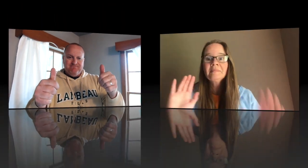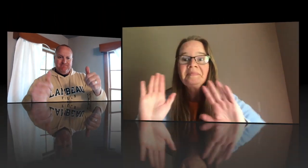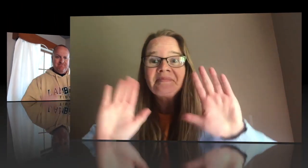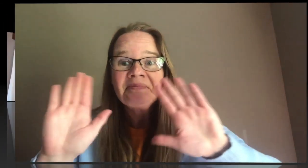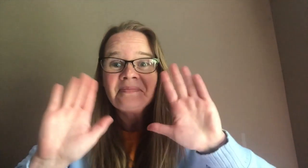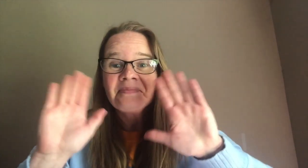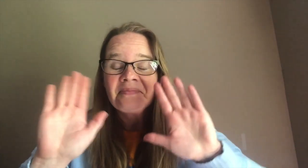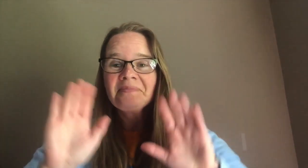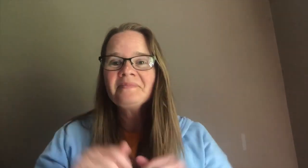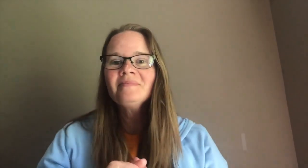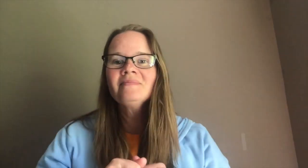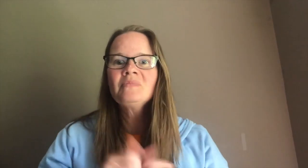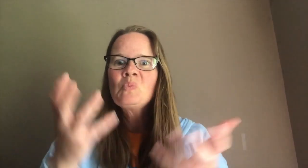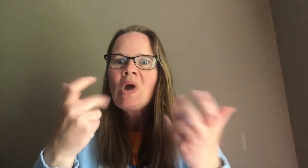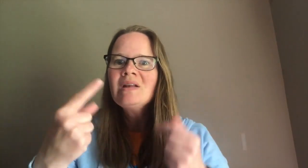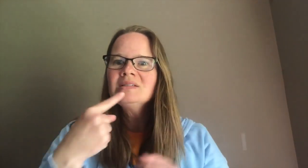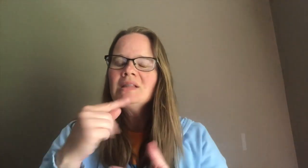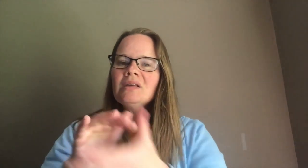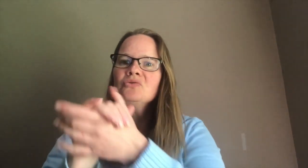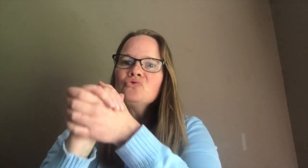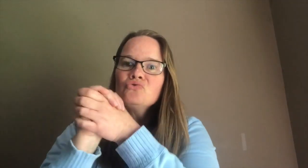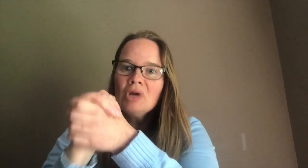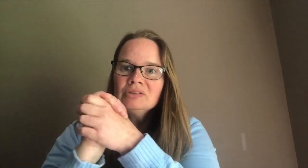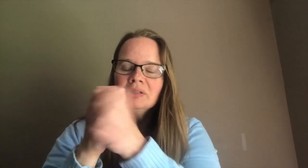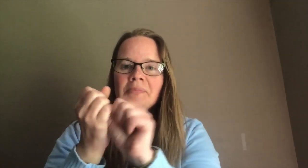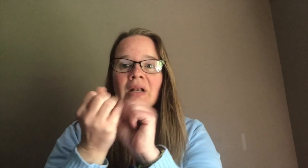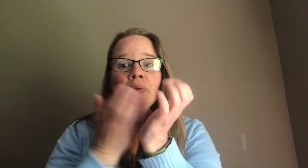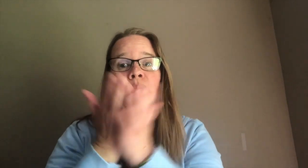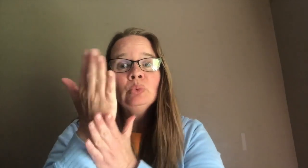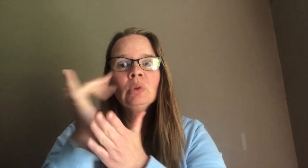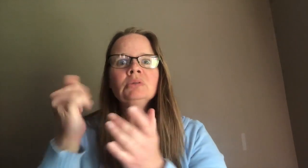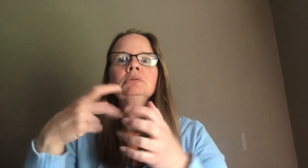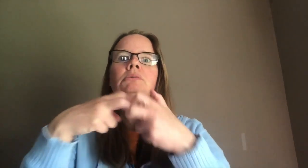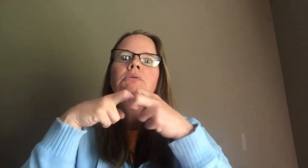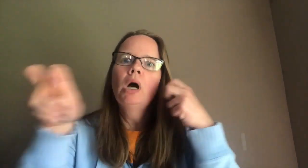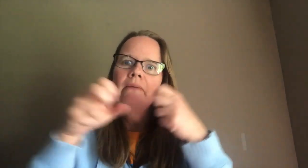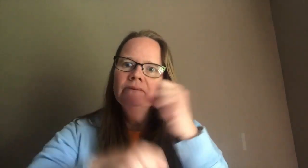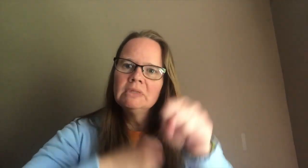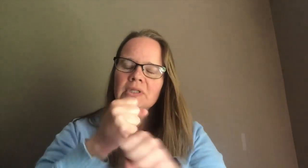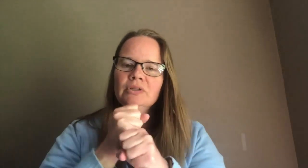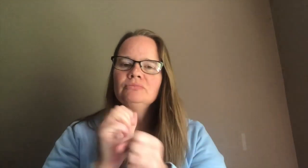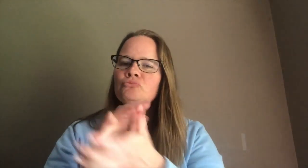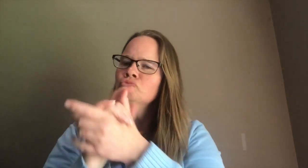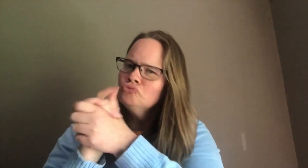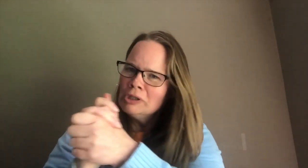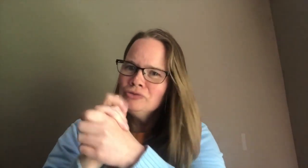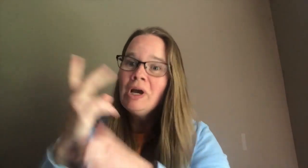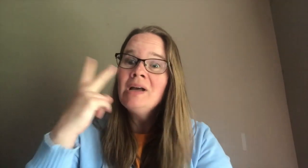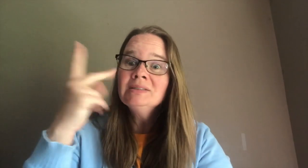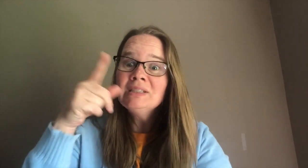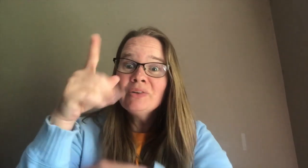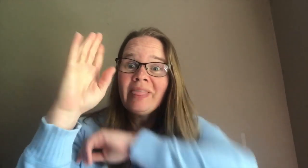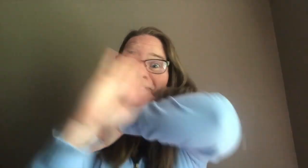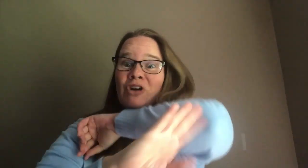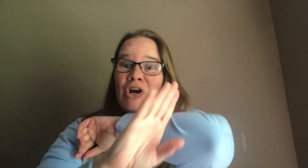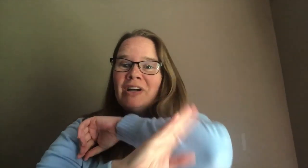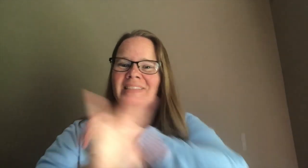Hey, hey, hey! Congratulations, I want to say that, on making it through a tough year like this. Congratulations.